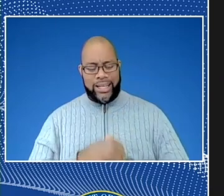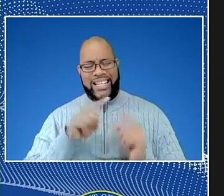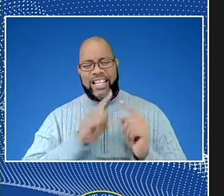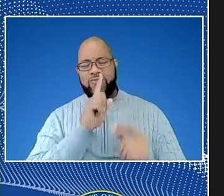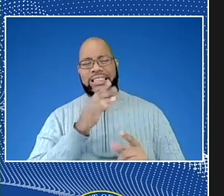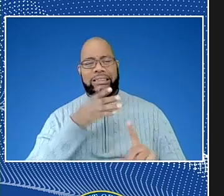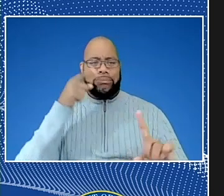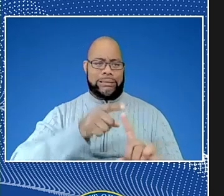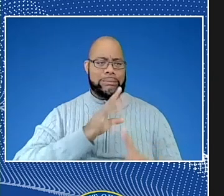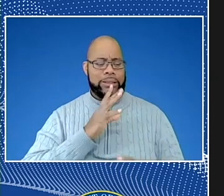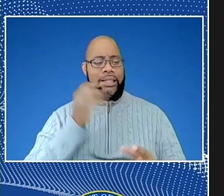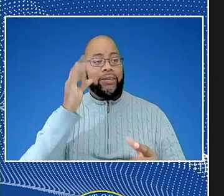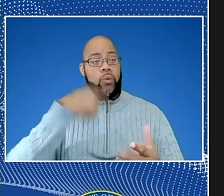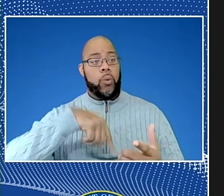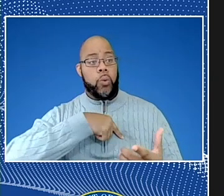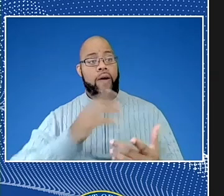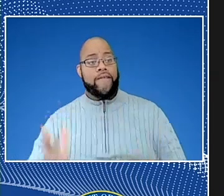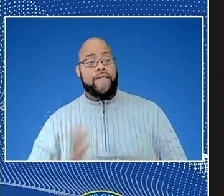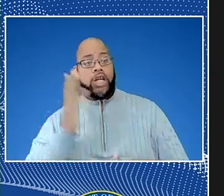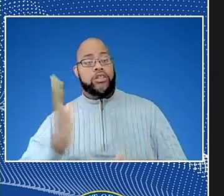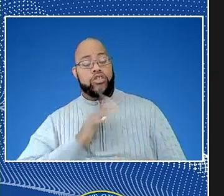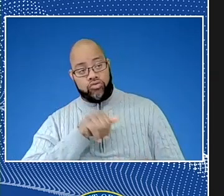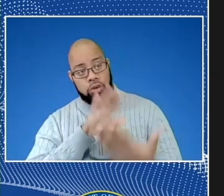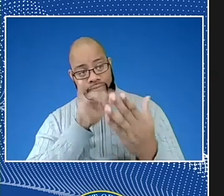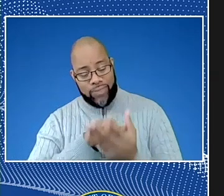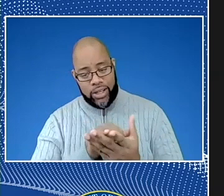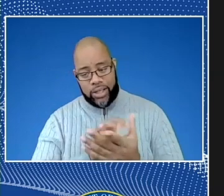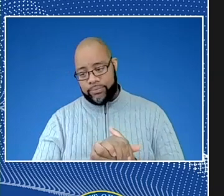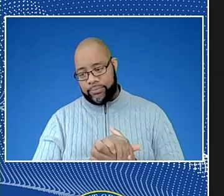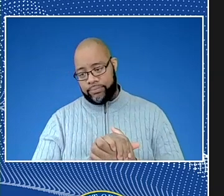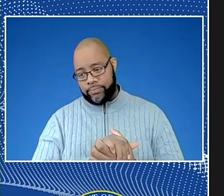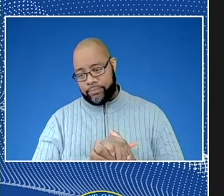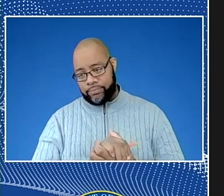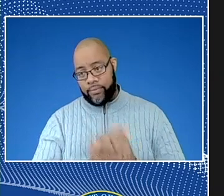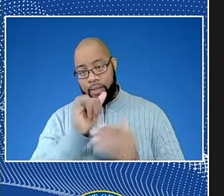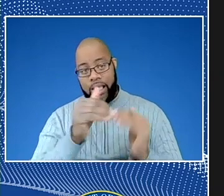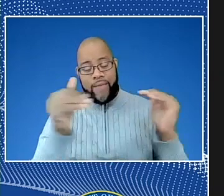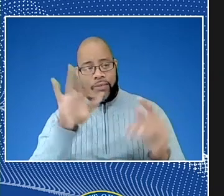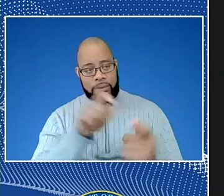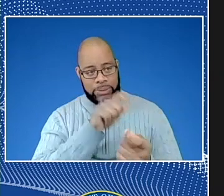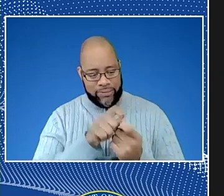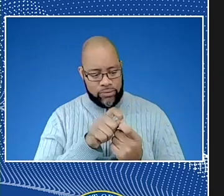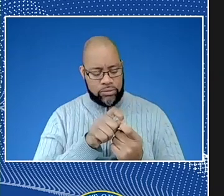or not we would officially address that at that level of specificity in the NPRM.